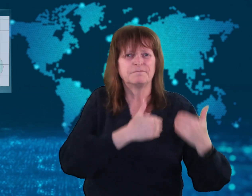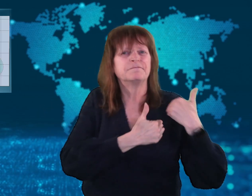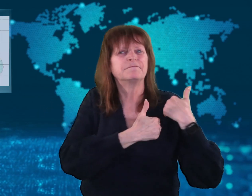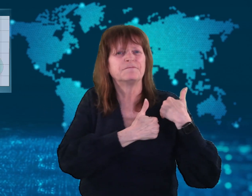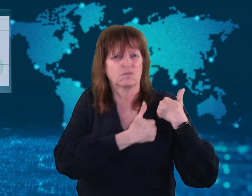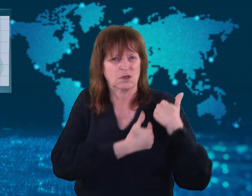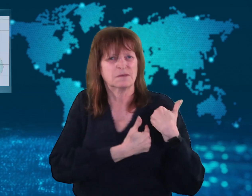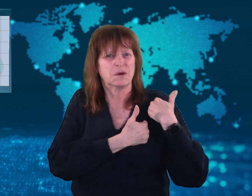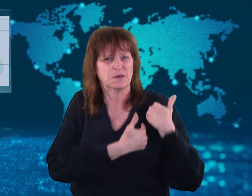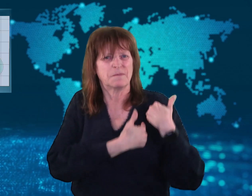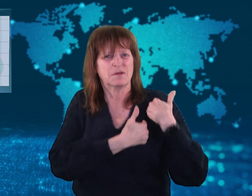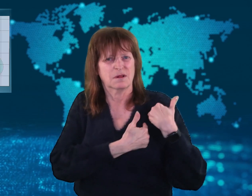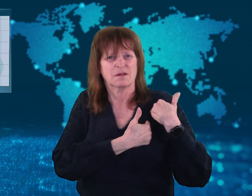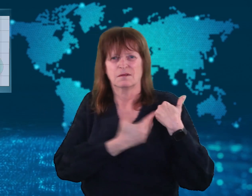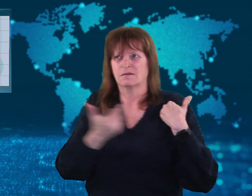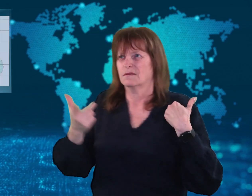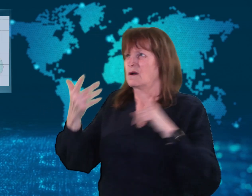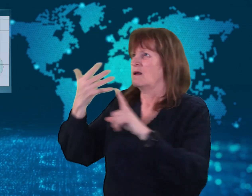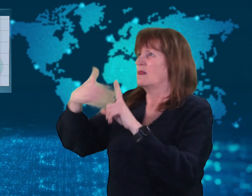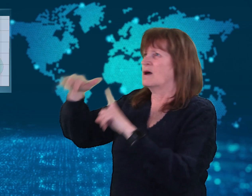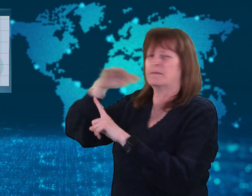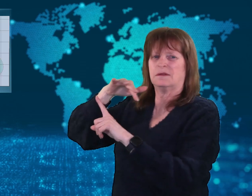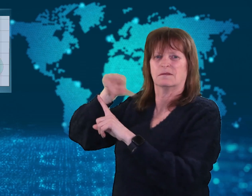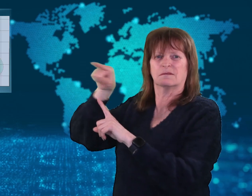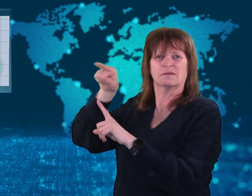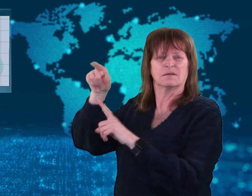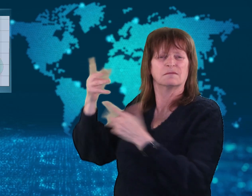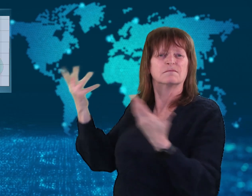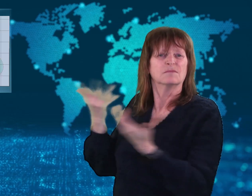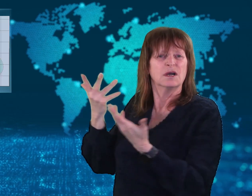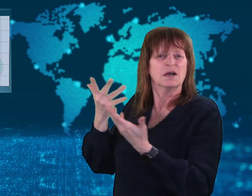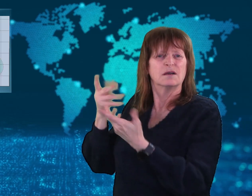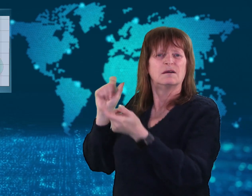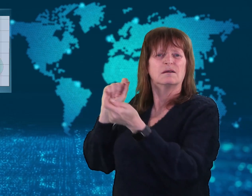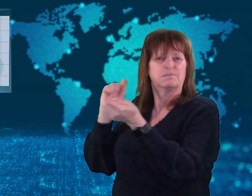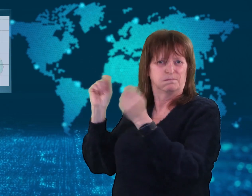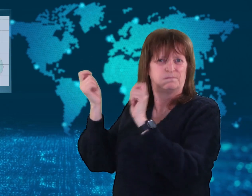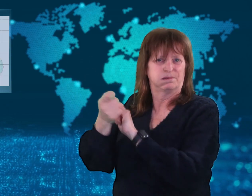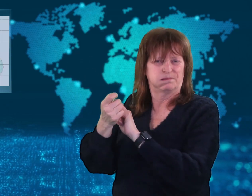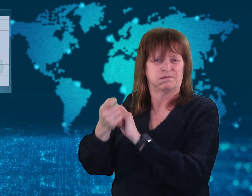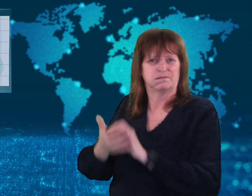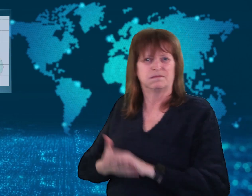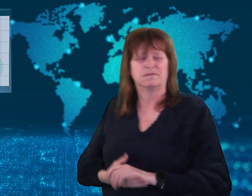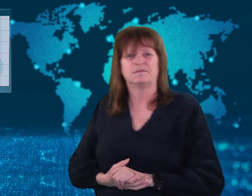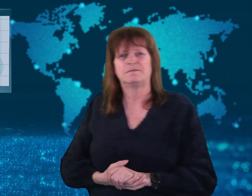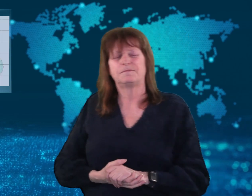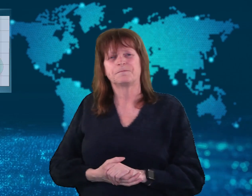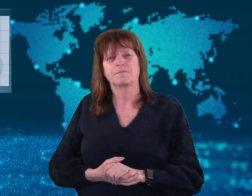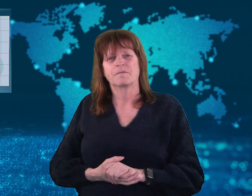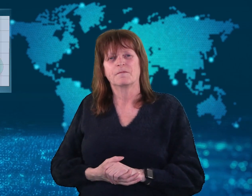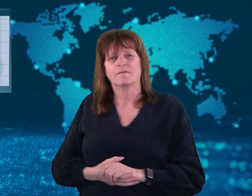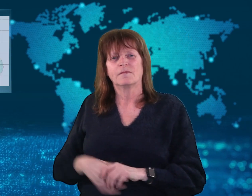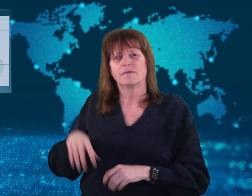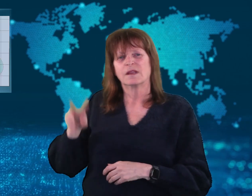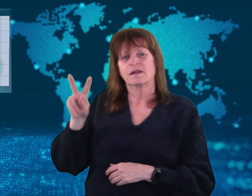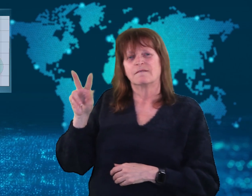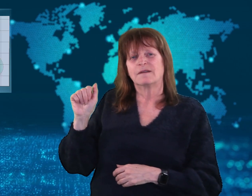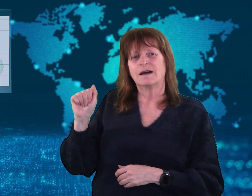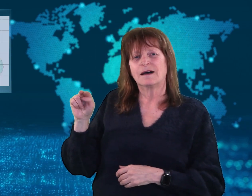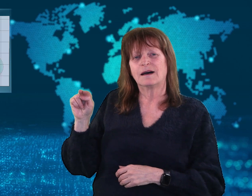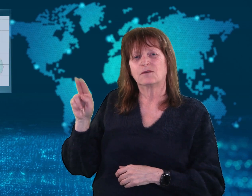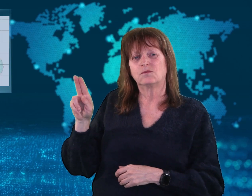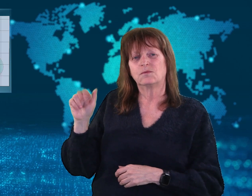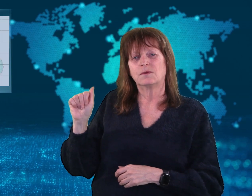Those countries are trying to hold countries that are responsible for